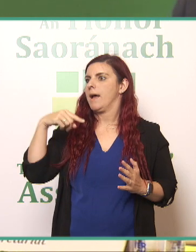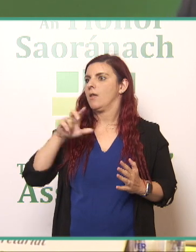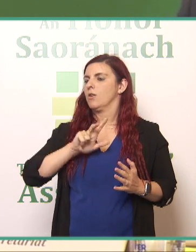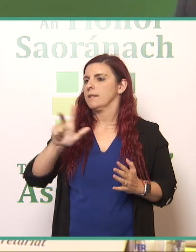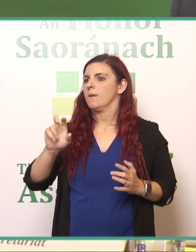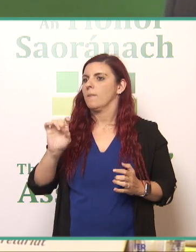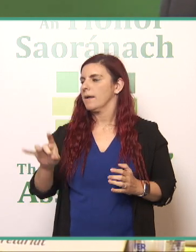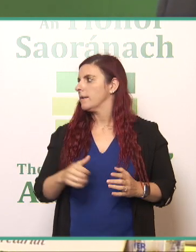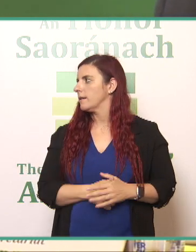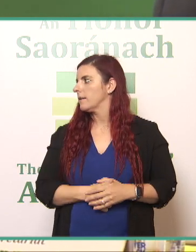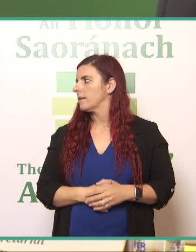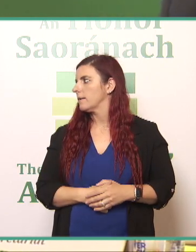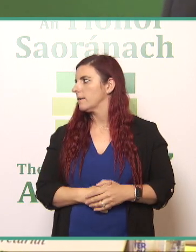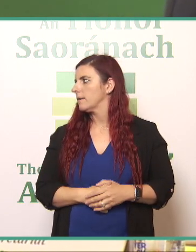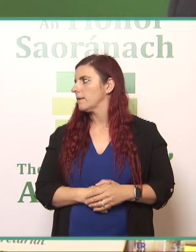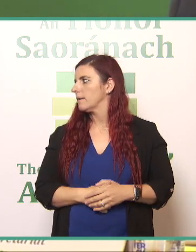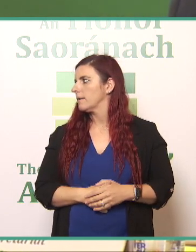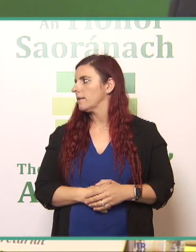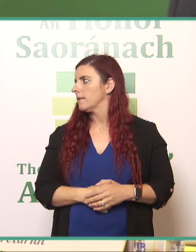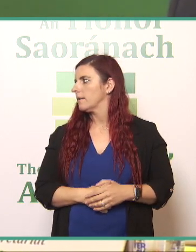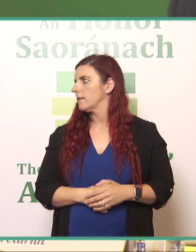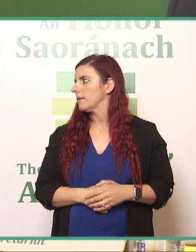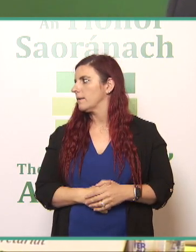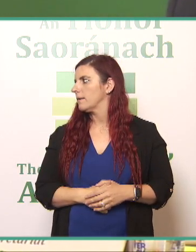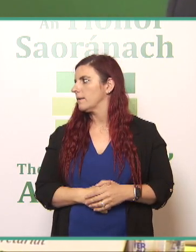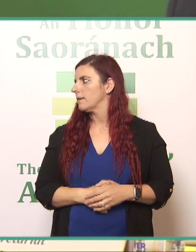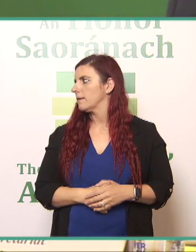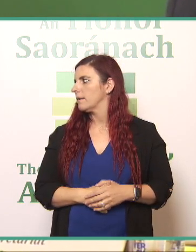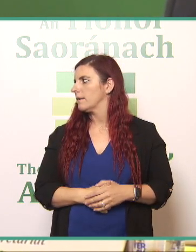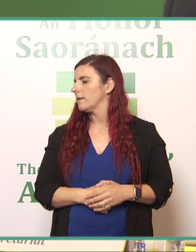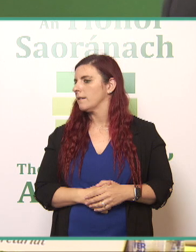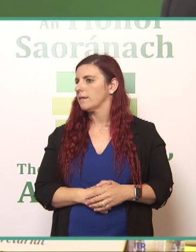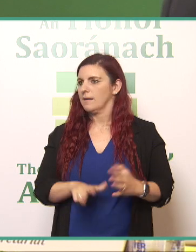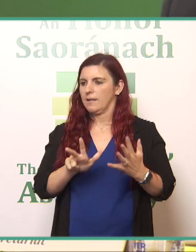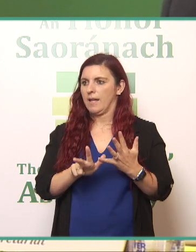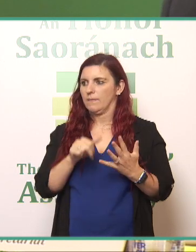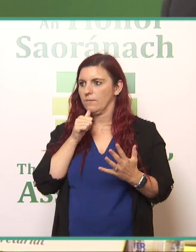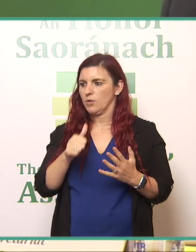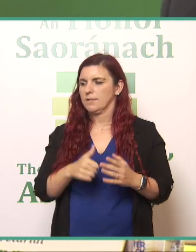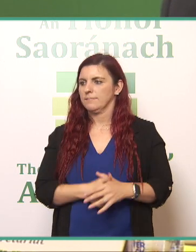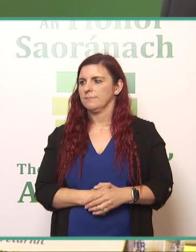lovely. So lots of good questions. I'm going to and go to eight first because they put up their hand.